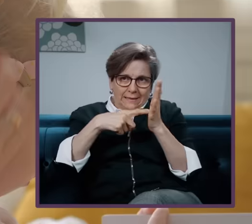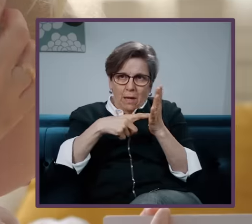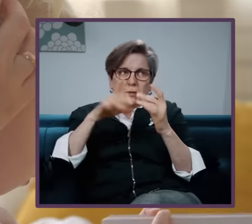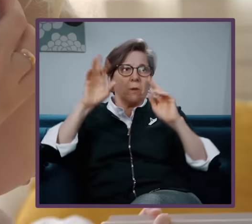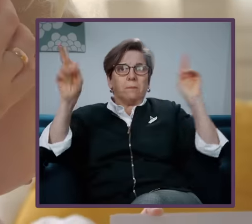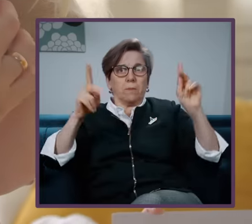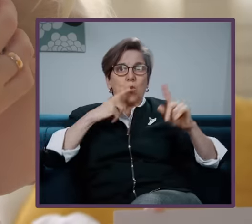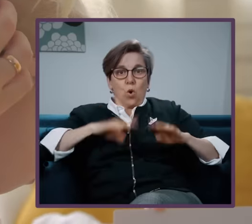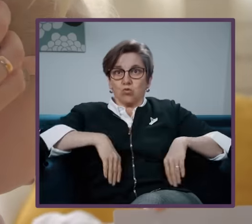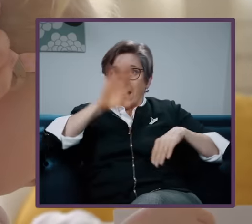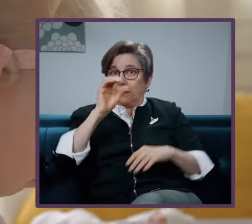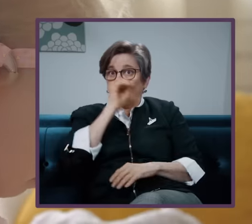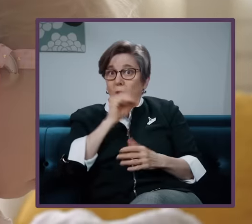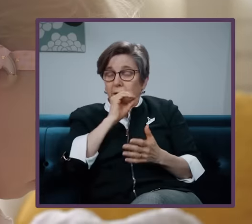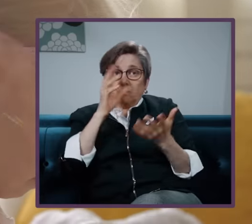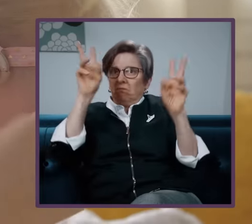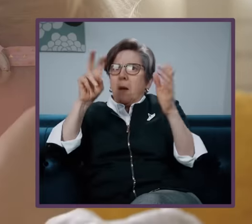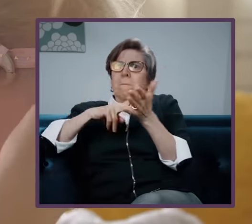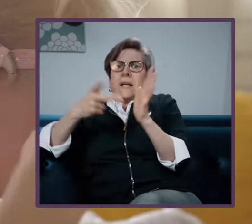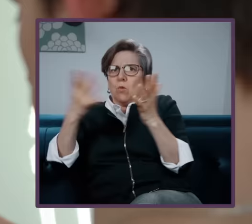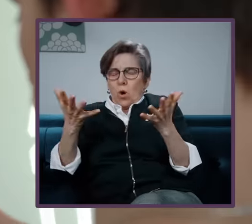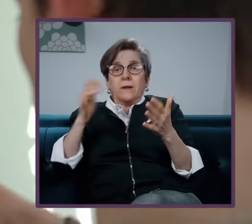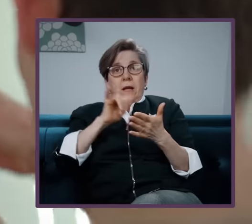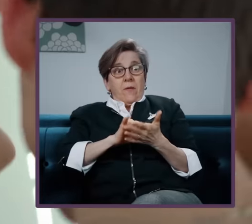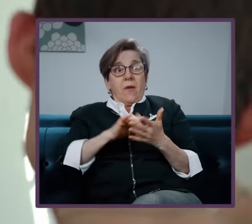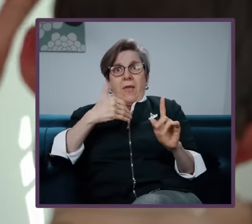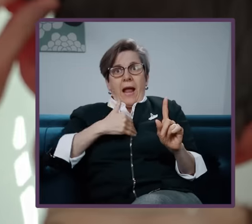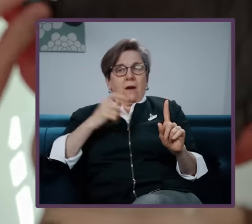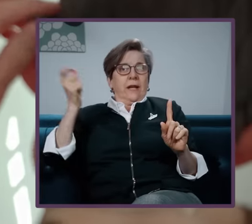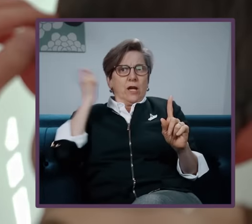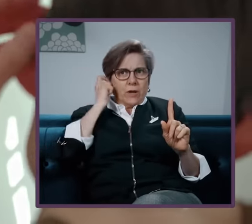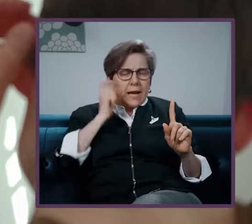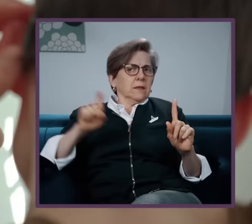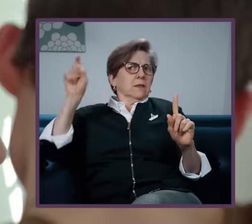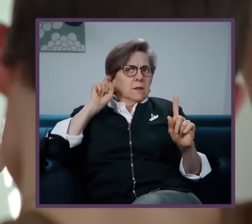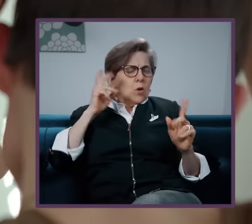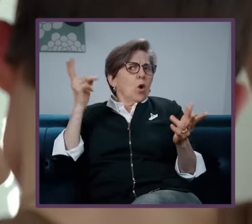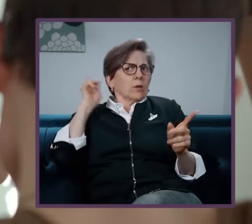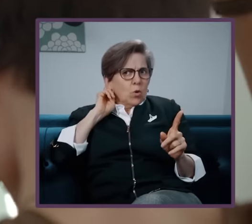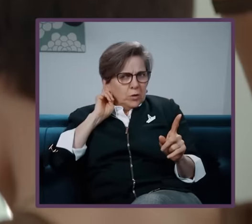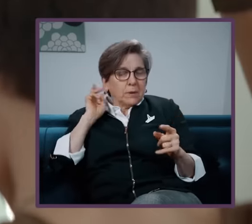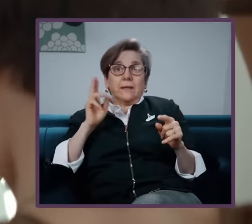there are many examples of where people who are raised, what we call orally, meaning that they have hearing aids or cochlear implants.